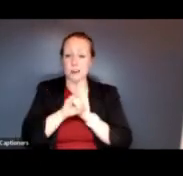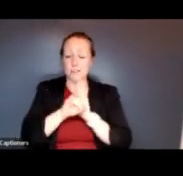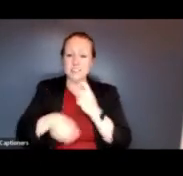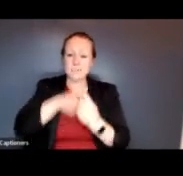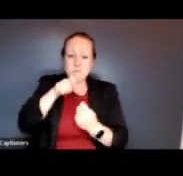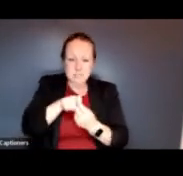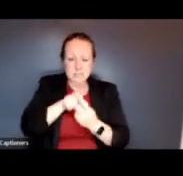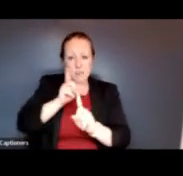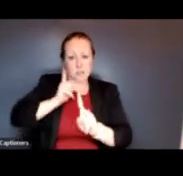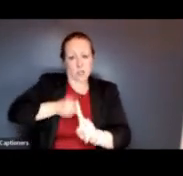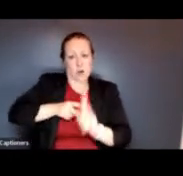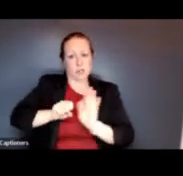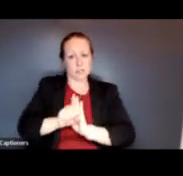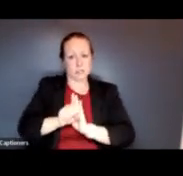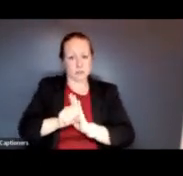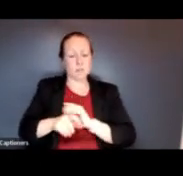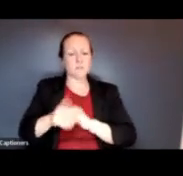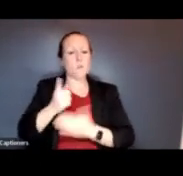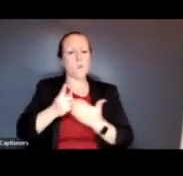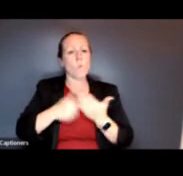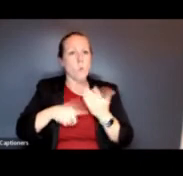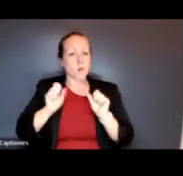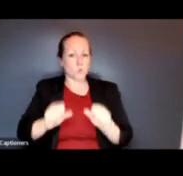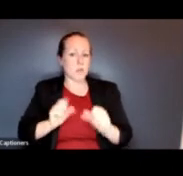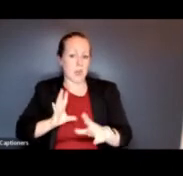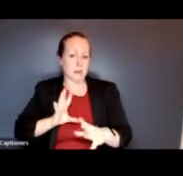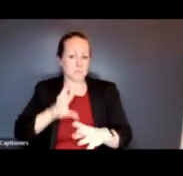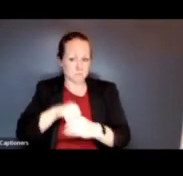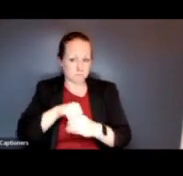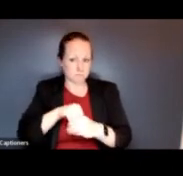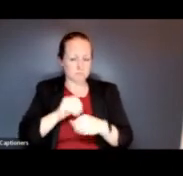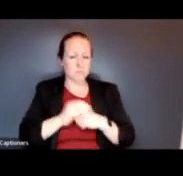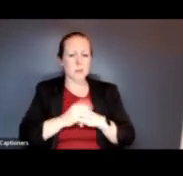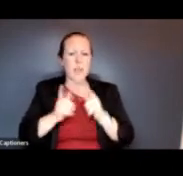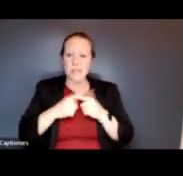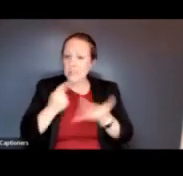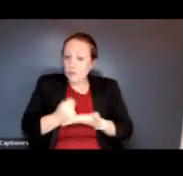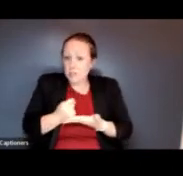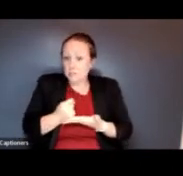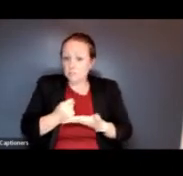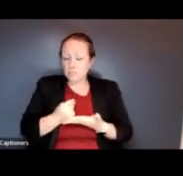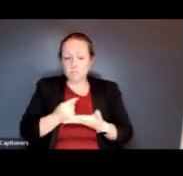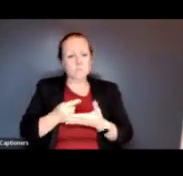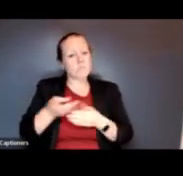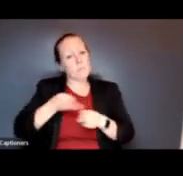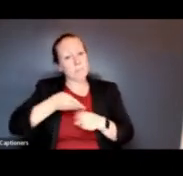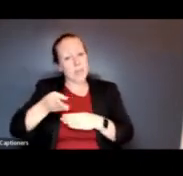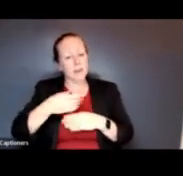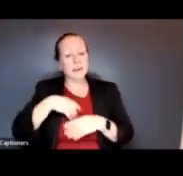are potentially you know, can be intervened upon, and then treat those symptoms. And so the sort of mainstay really is the non pharmacological interventions,